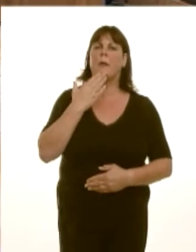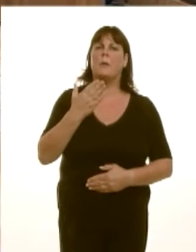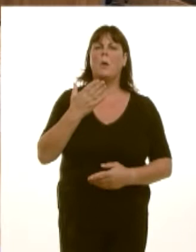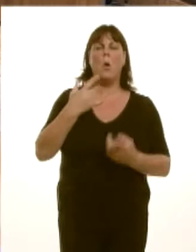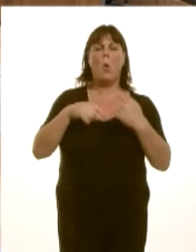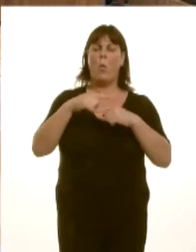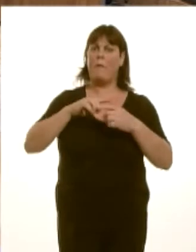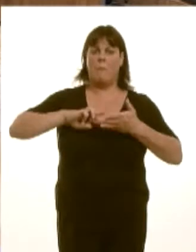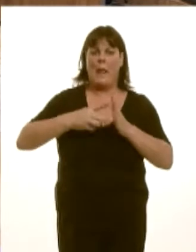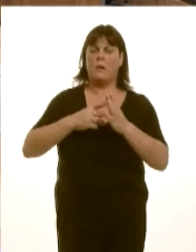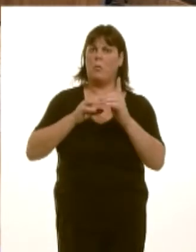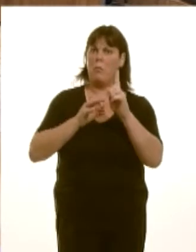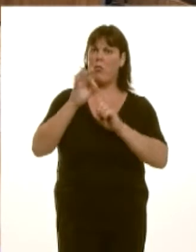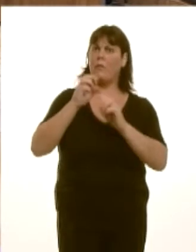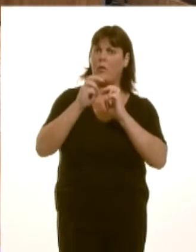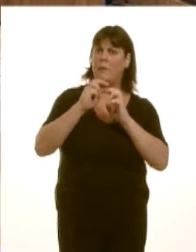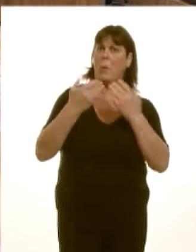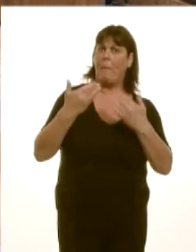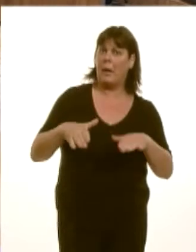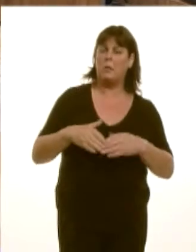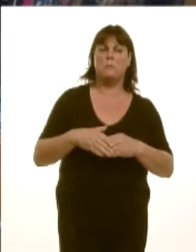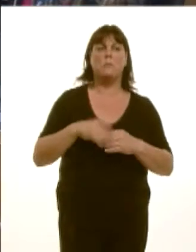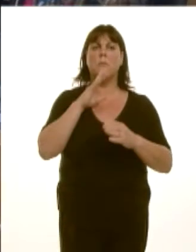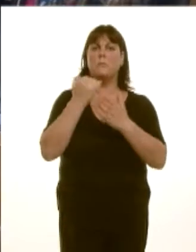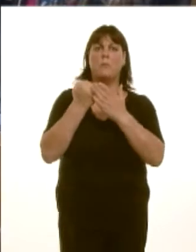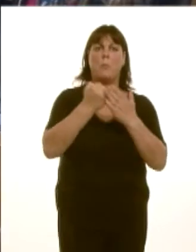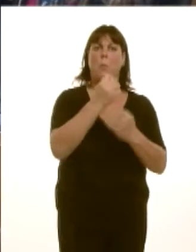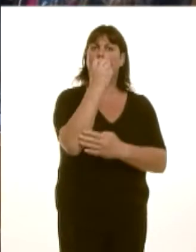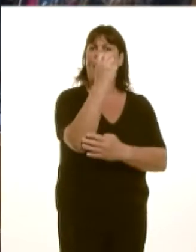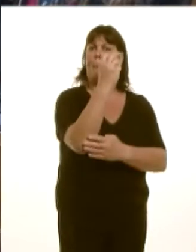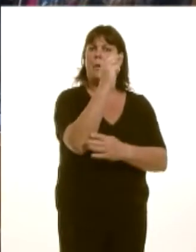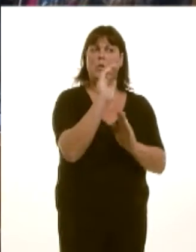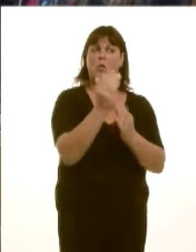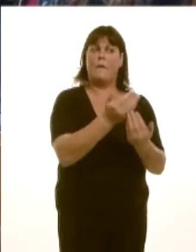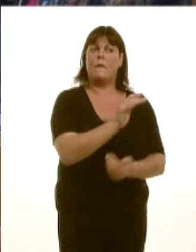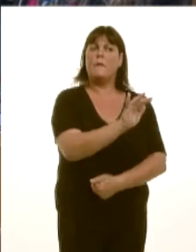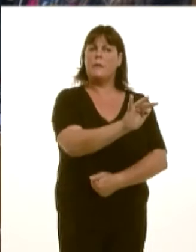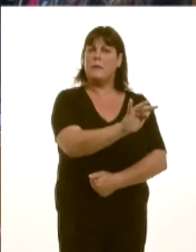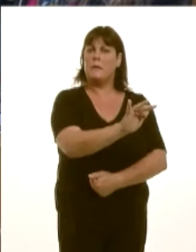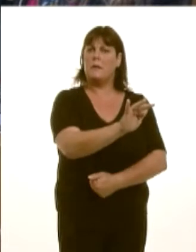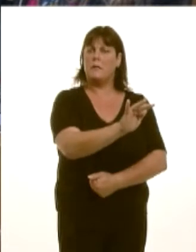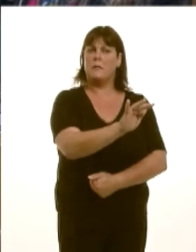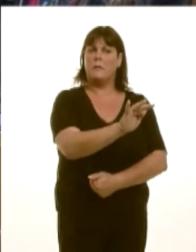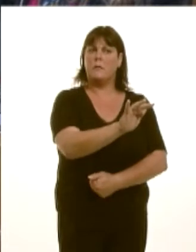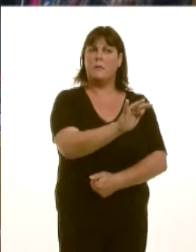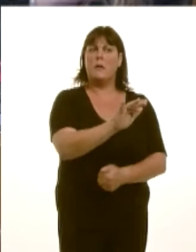For example, we continue to provide support for bus services, including support for Bwcabus.